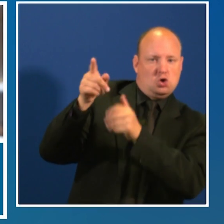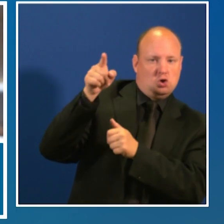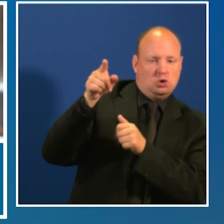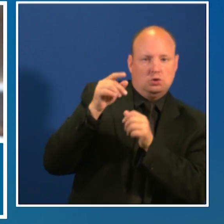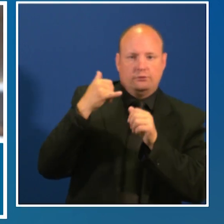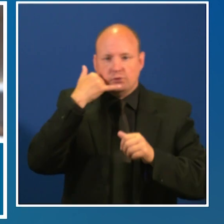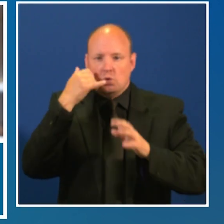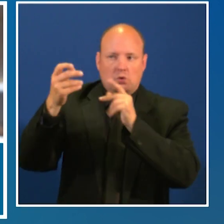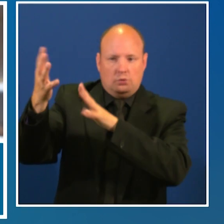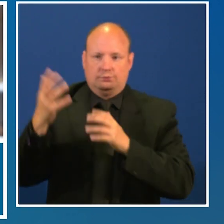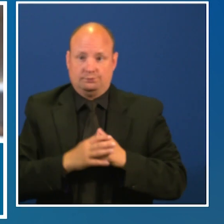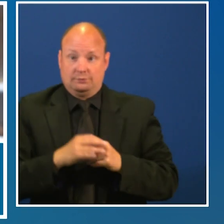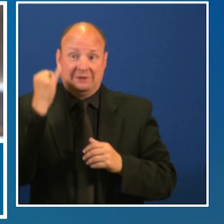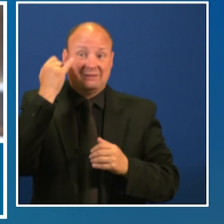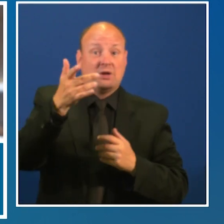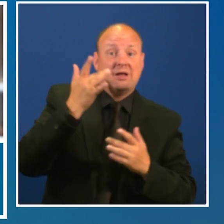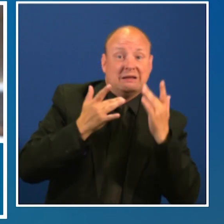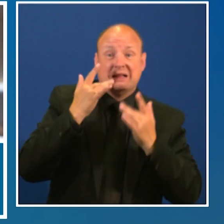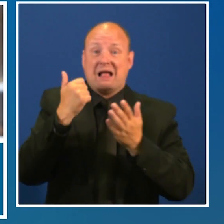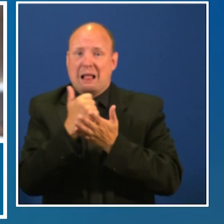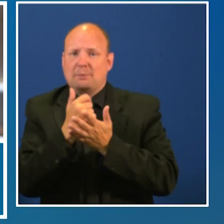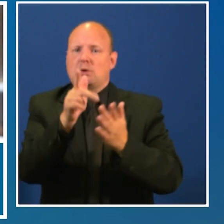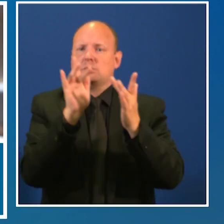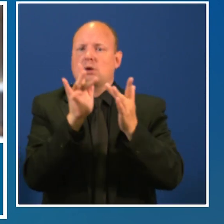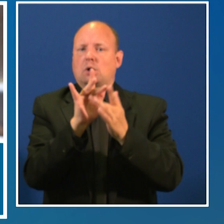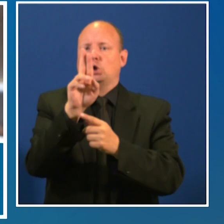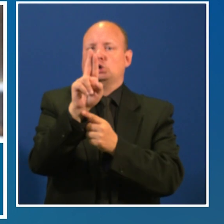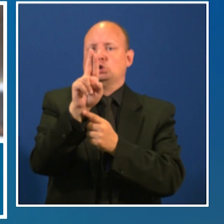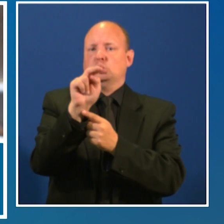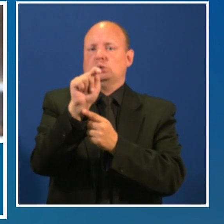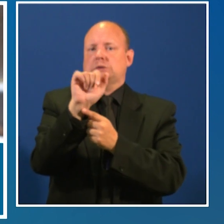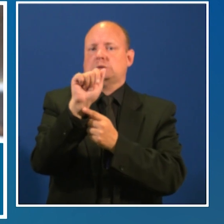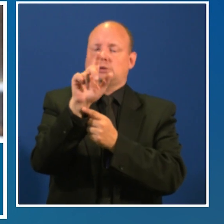Services for help. And our local small business community. We